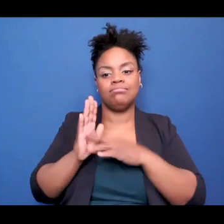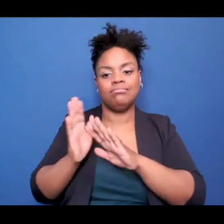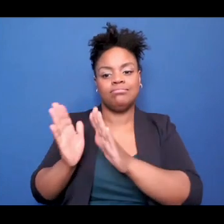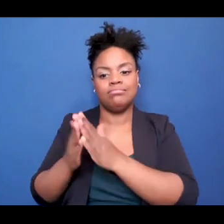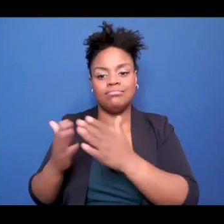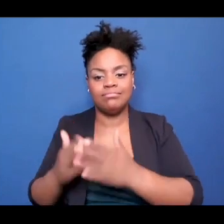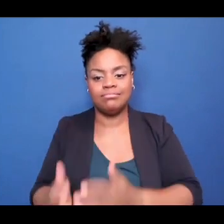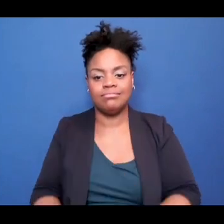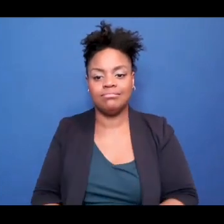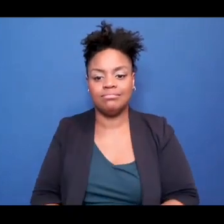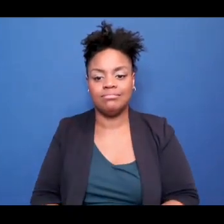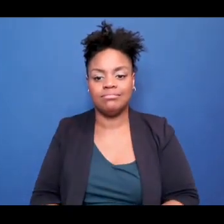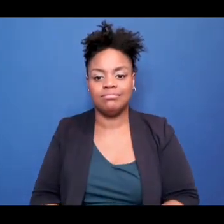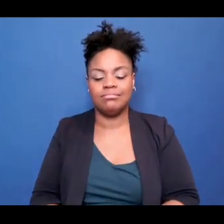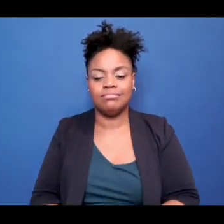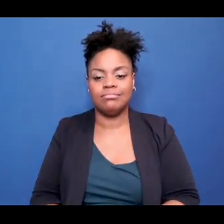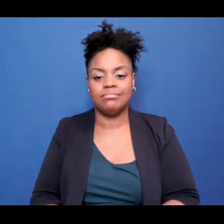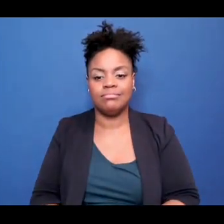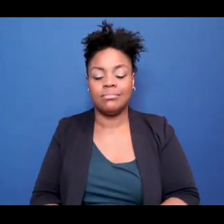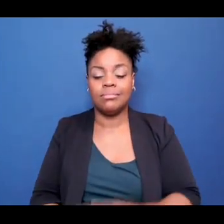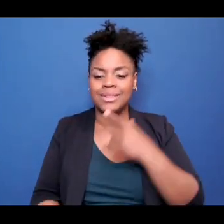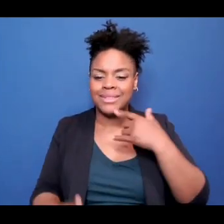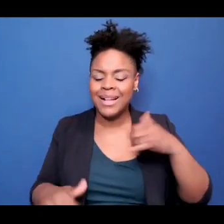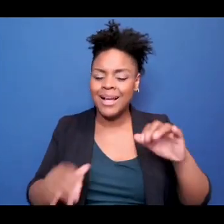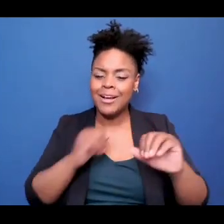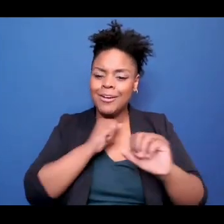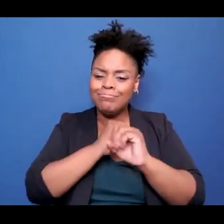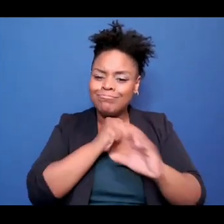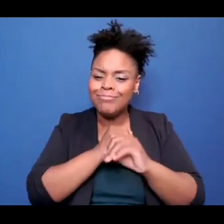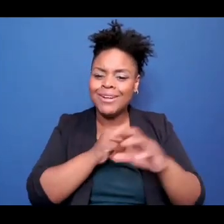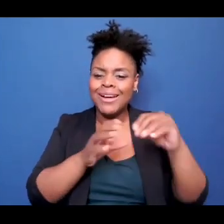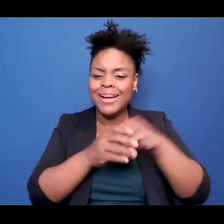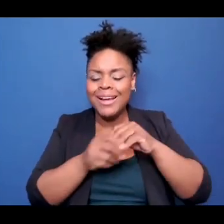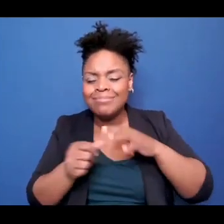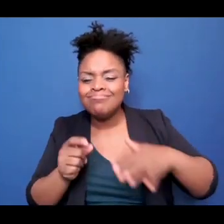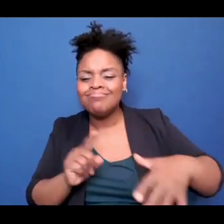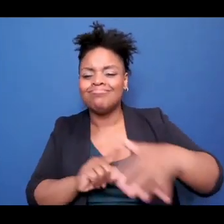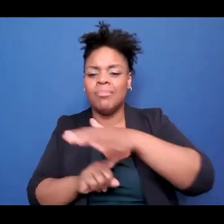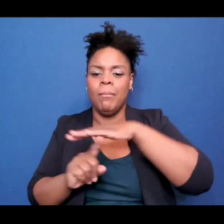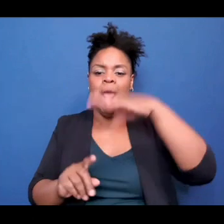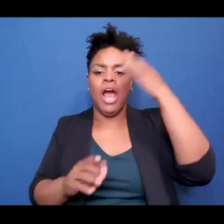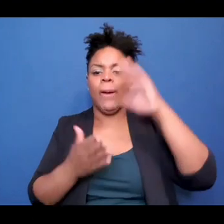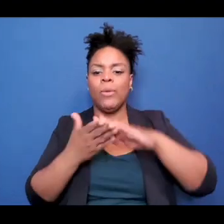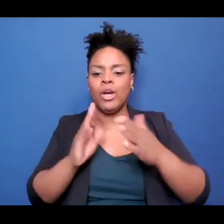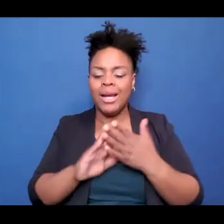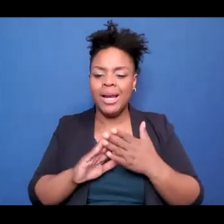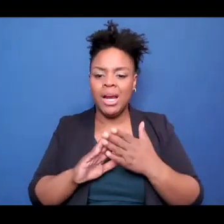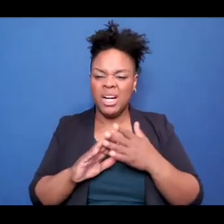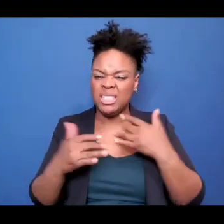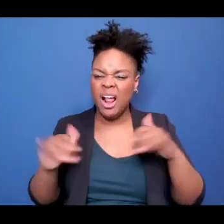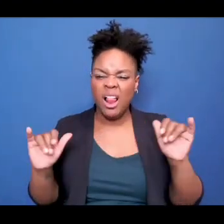TARGETING TOOK PLACE IN THE BUILT ENVIRONMENT AND STILL DOES AT A SMALLER SCALE IN POINT OF